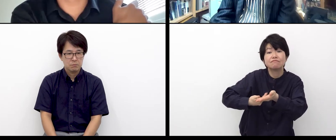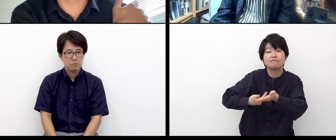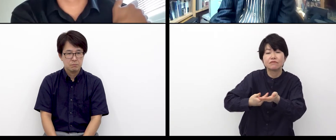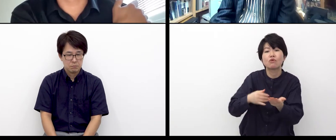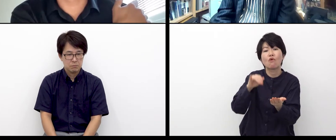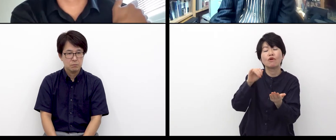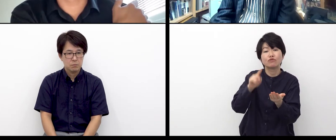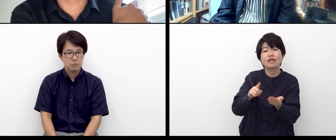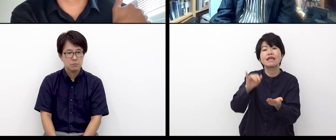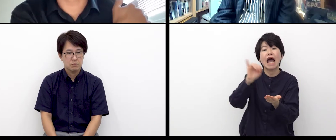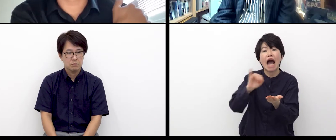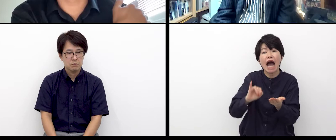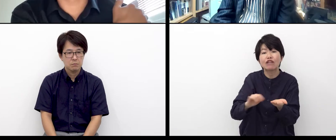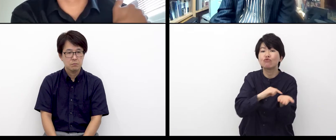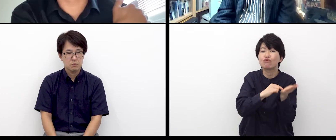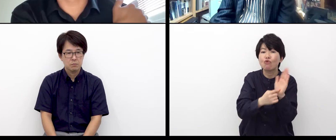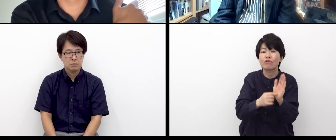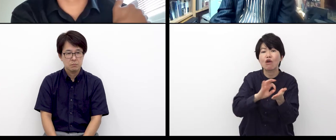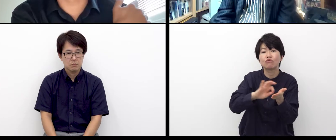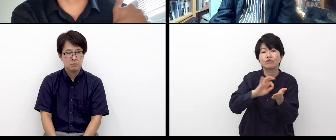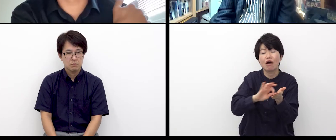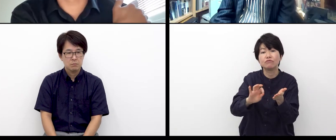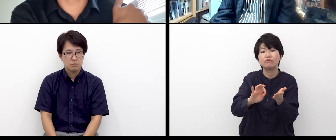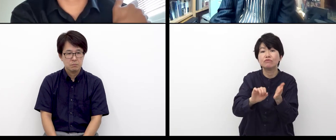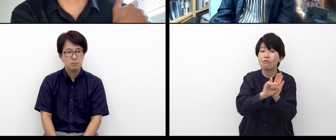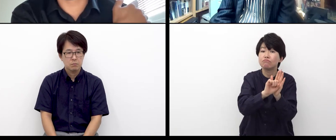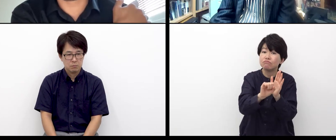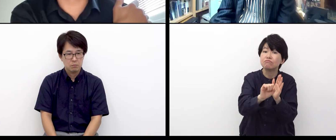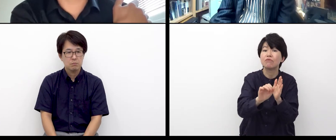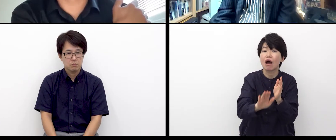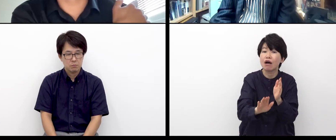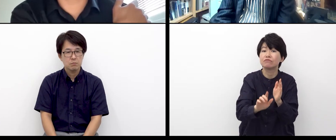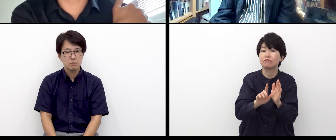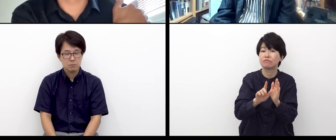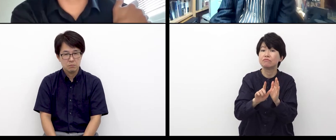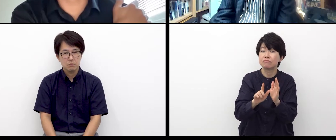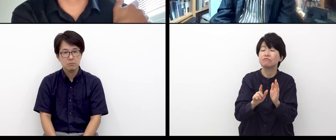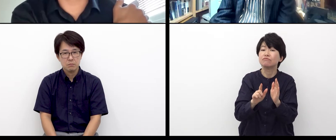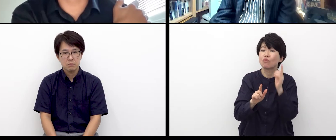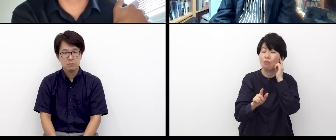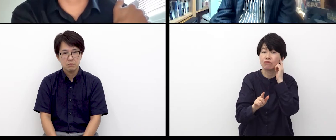art expression could make it in some cases.